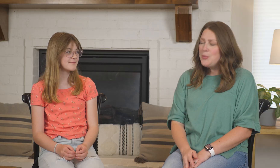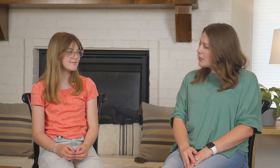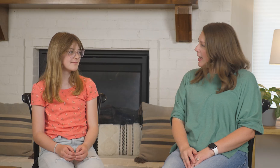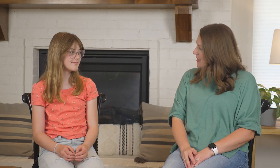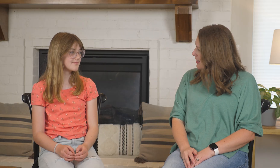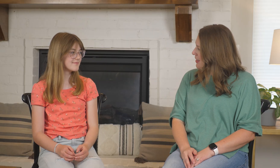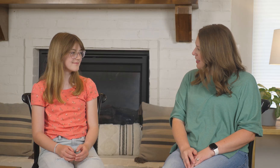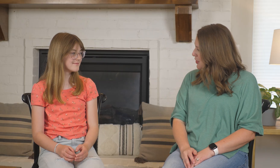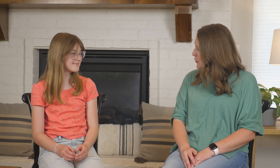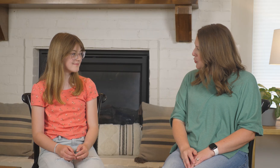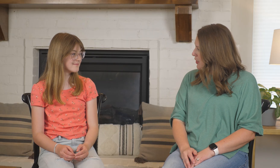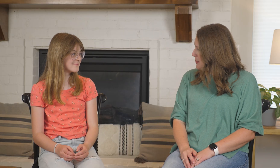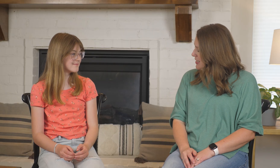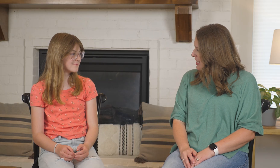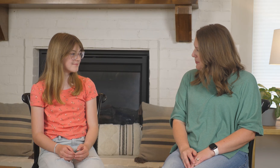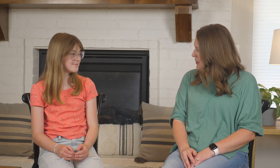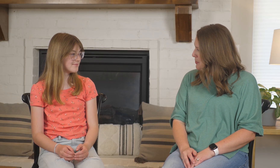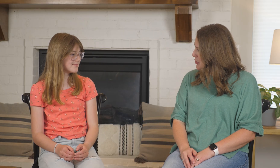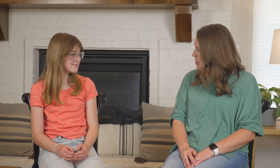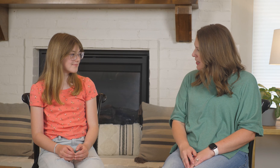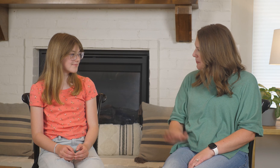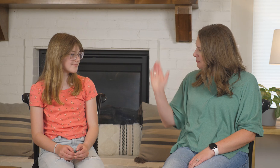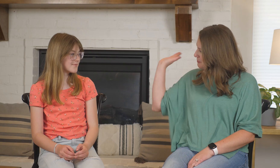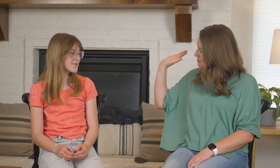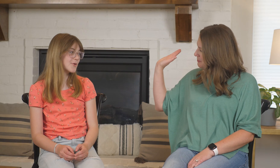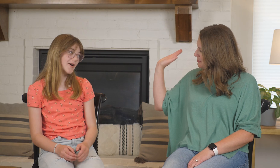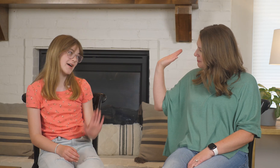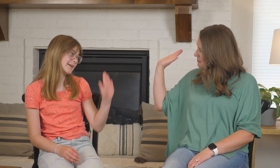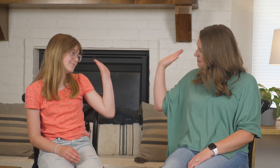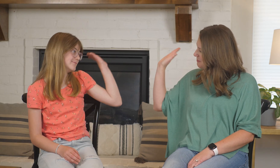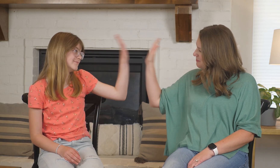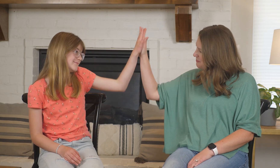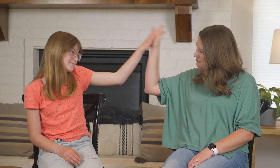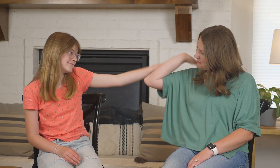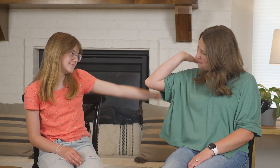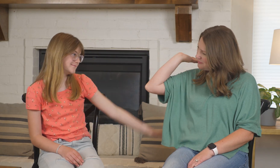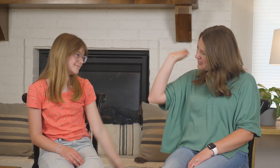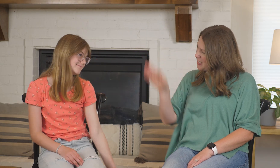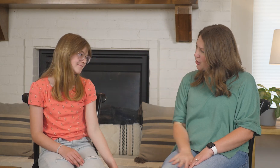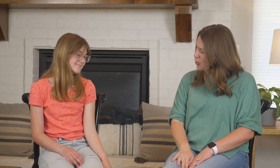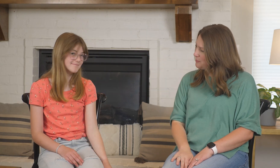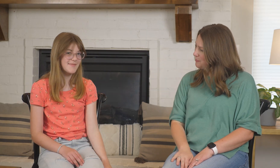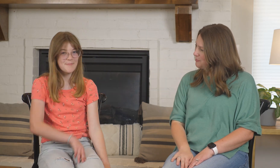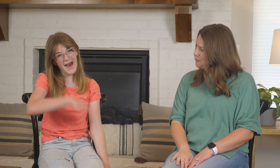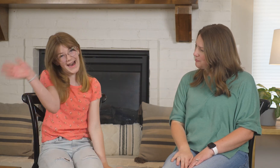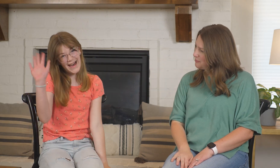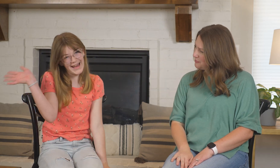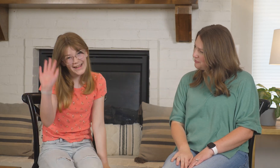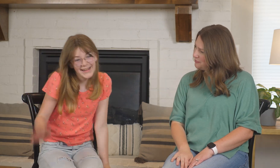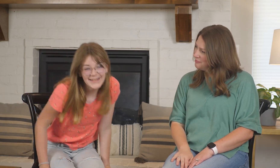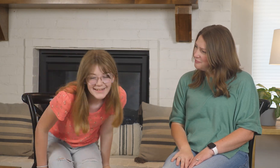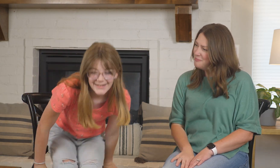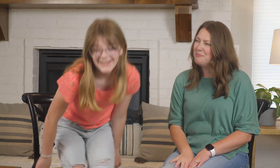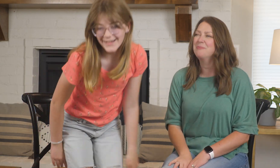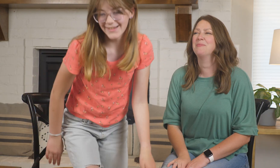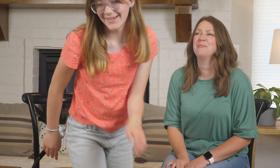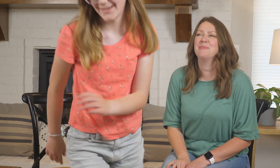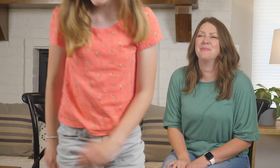Well, Kate, thank you for joining me today. I appreciate it. You're welcome. See you girl. Bye.